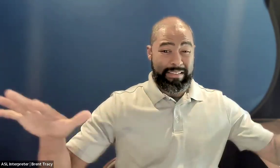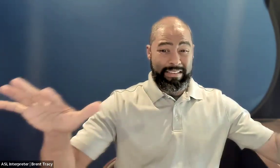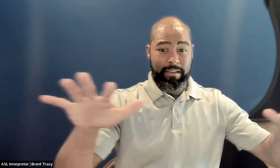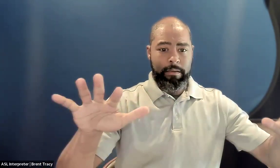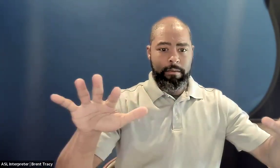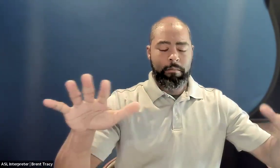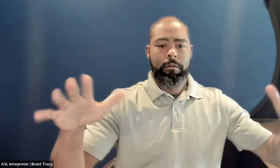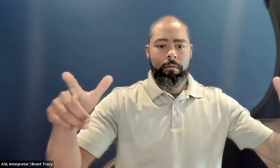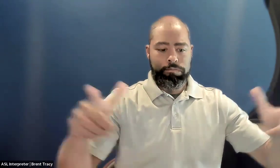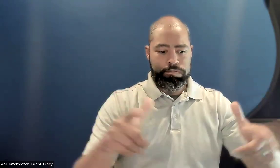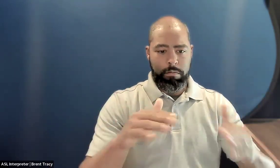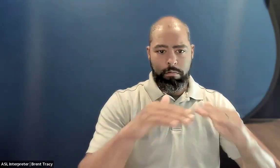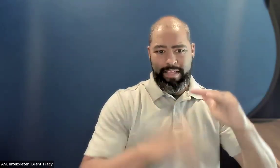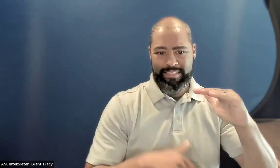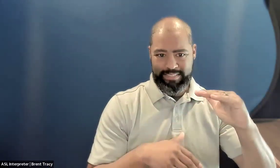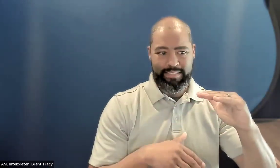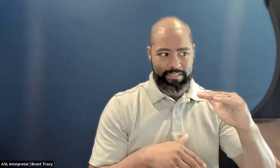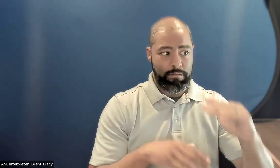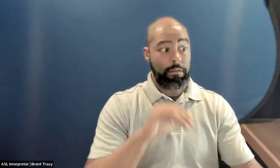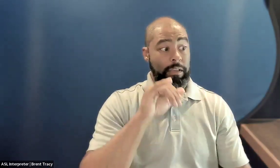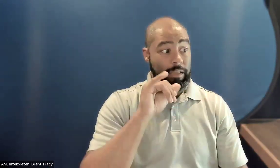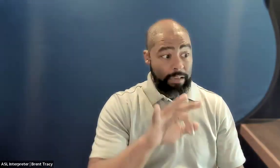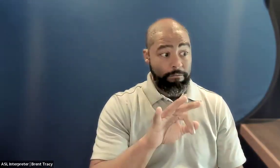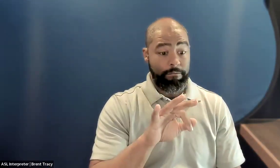alter any land clearing at any review threshold.